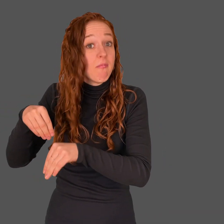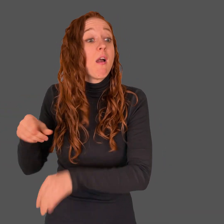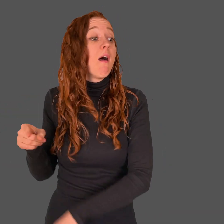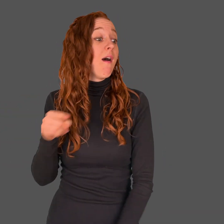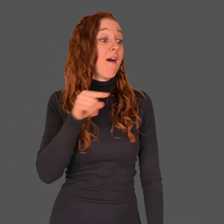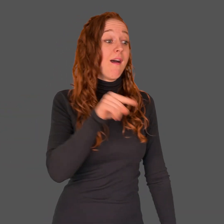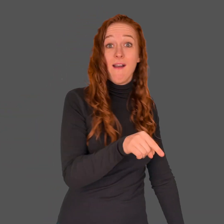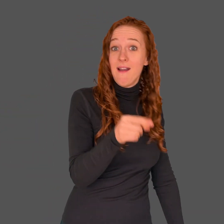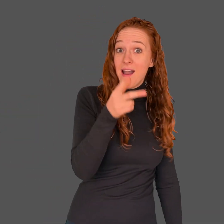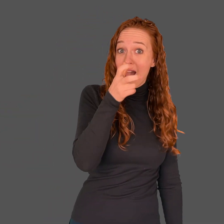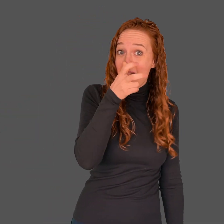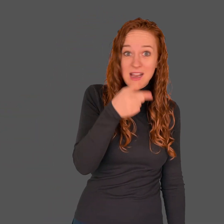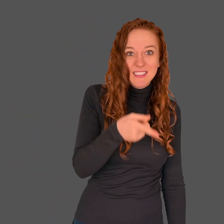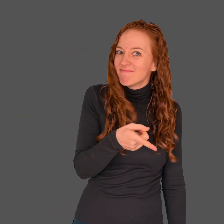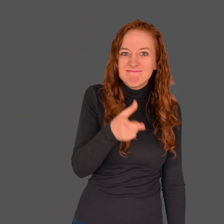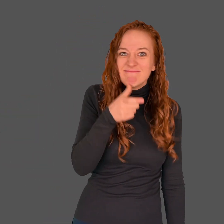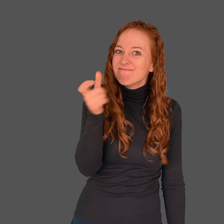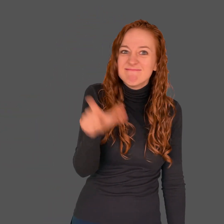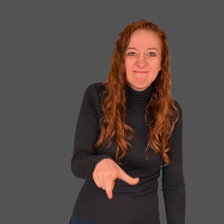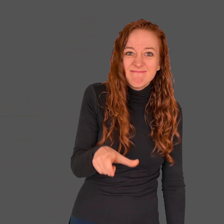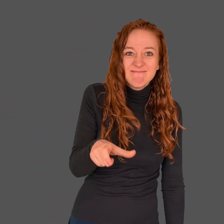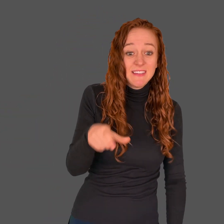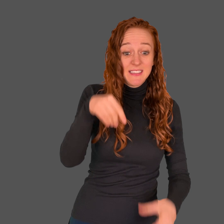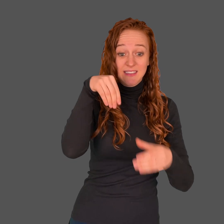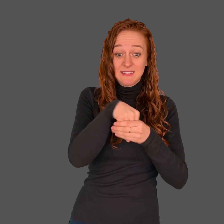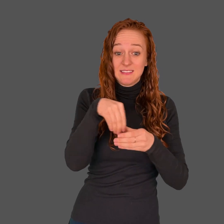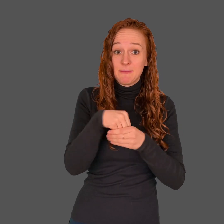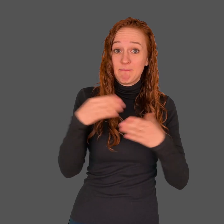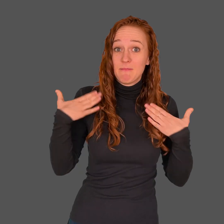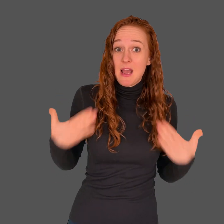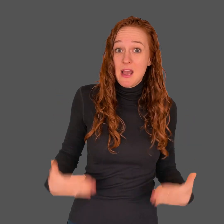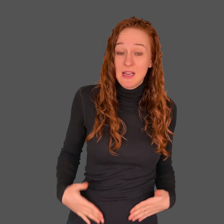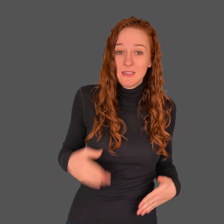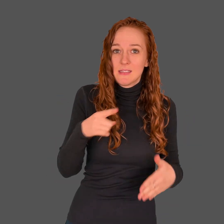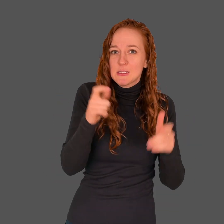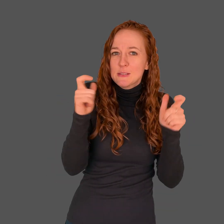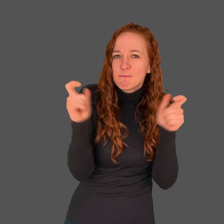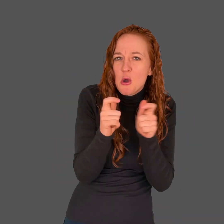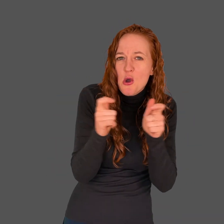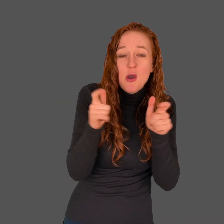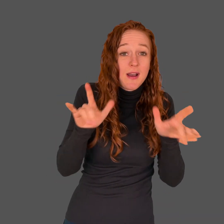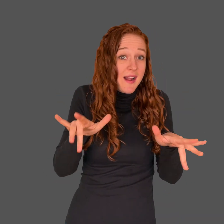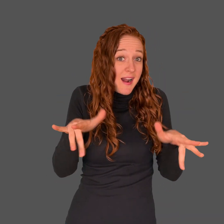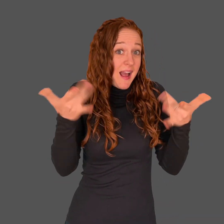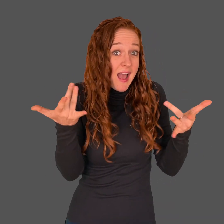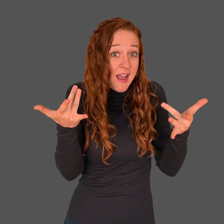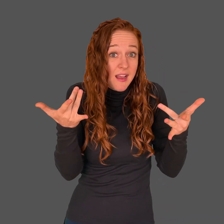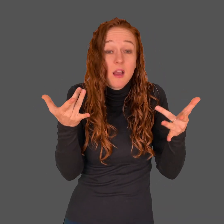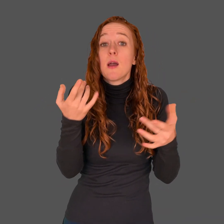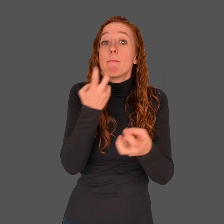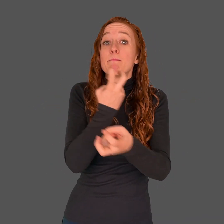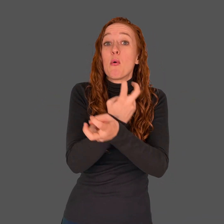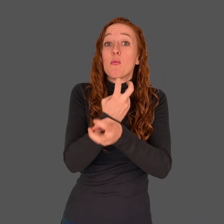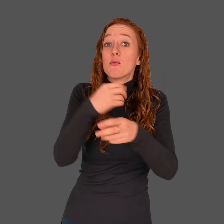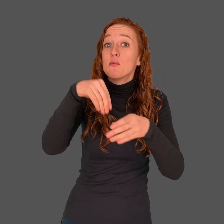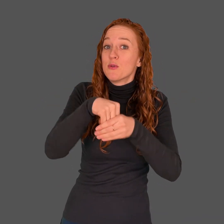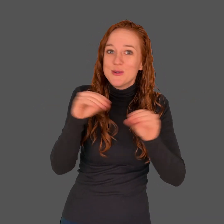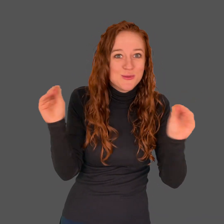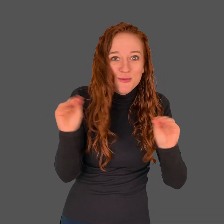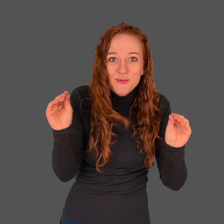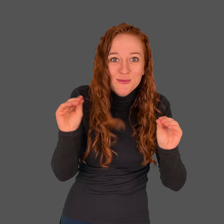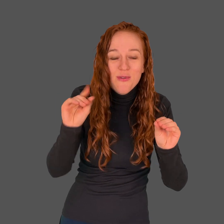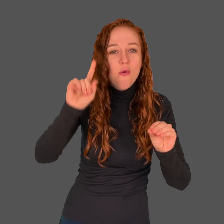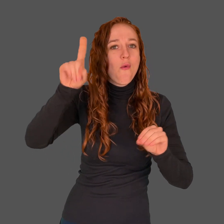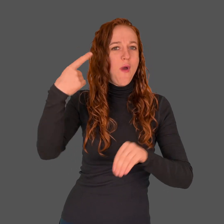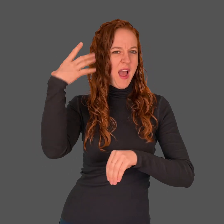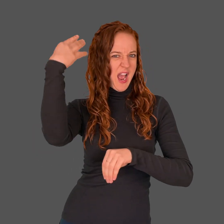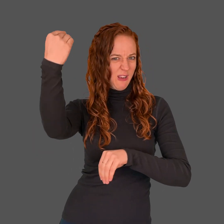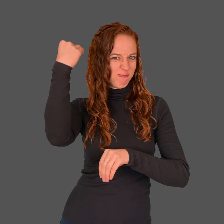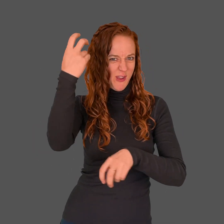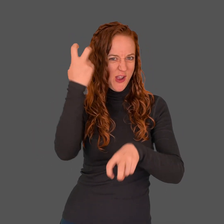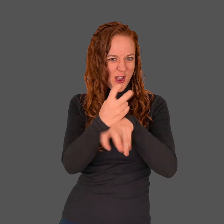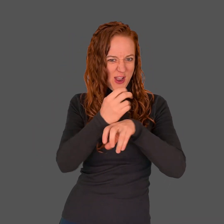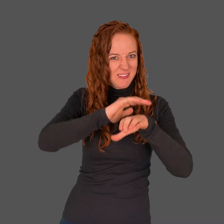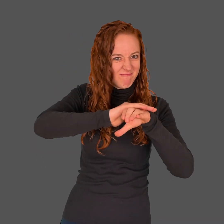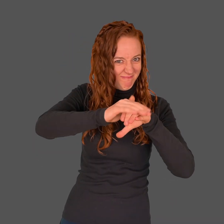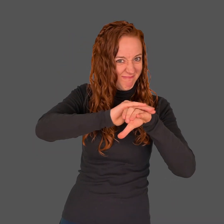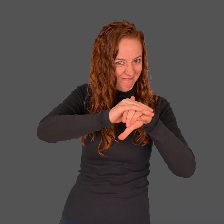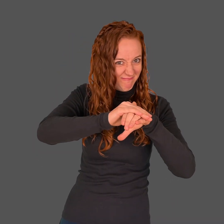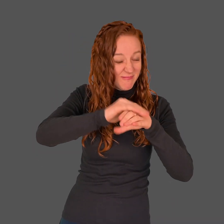While ants’ bodies are small and light and they do not have internal skeletons, only a hard exoskeleton.